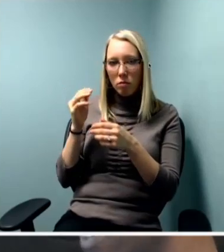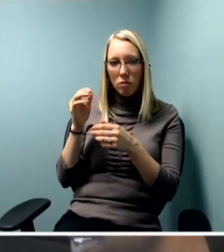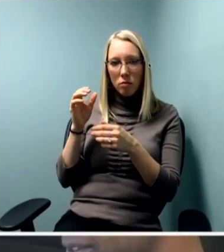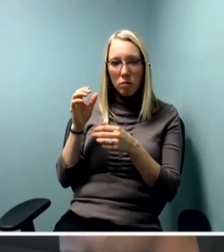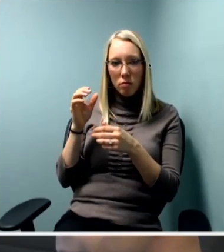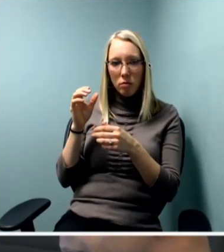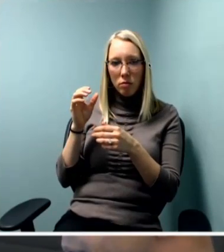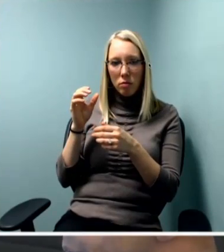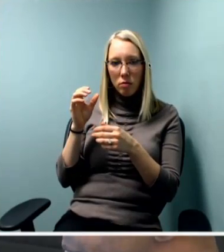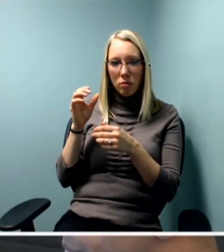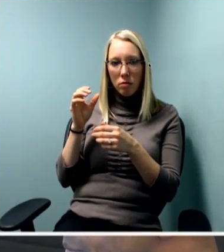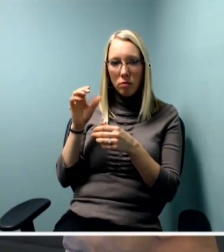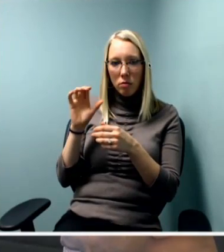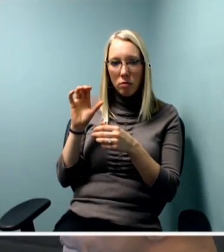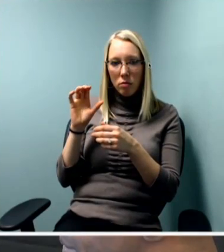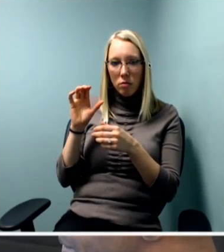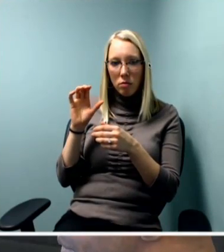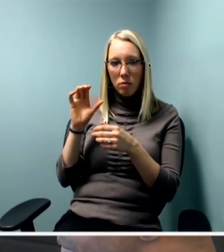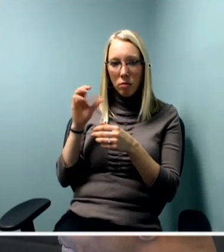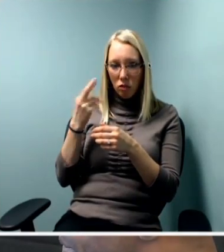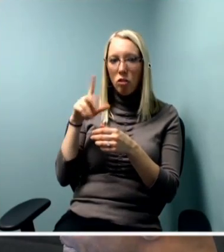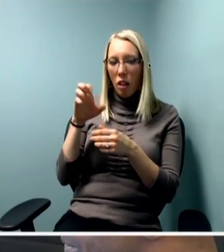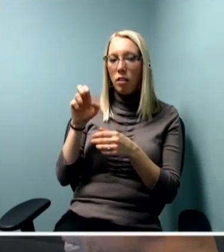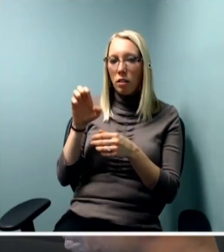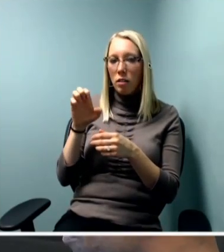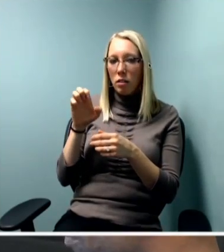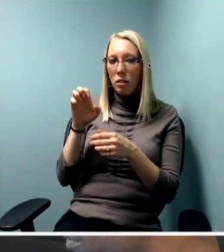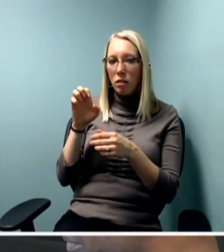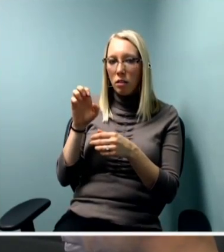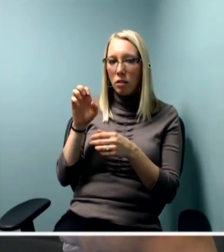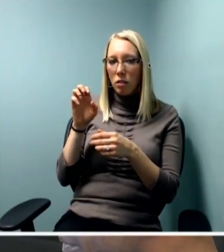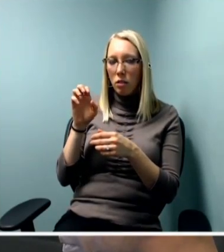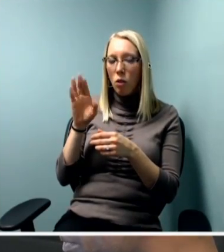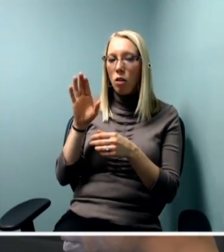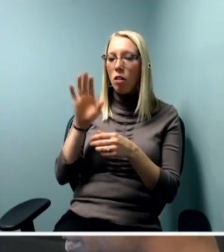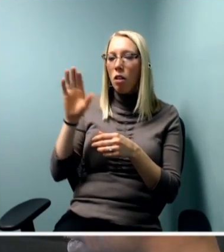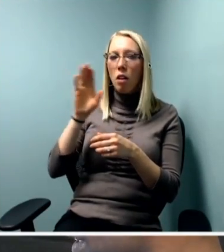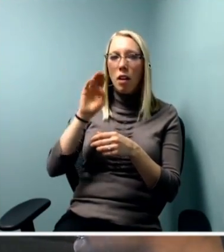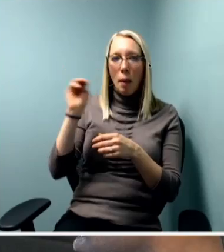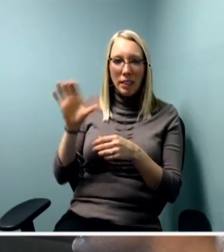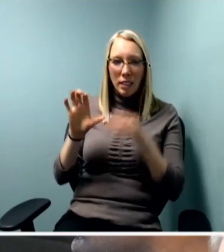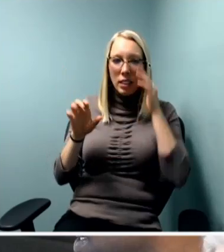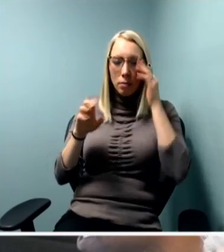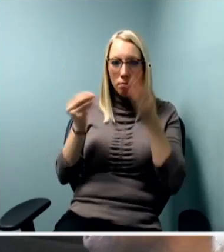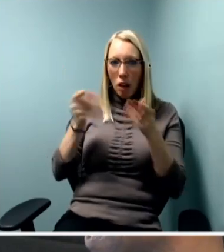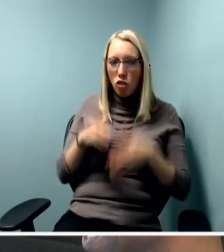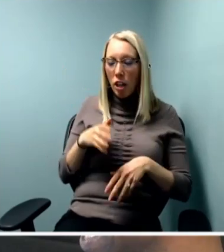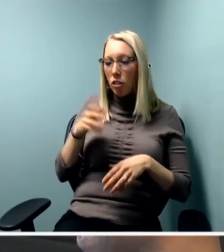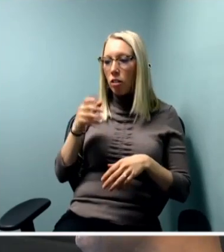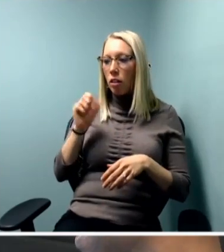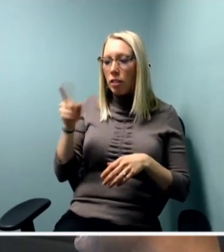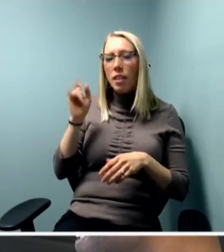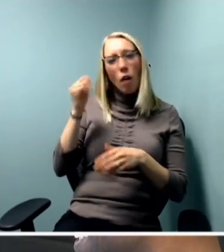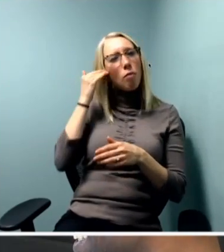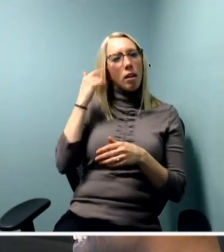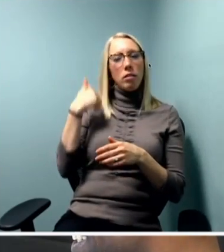and this is going back a ways, too. (Judith) 20 years. - But one of the things